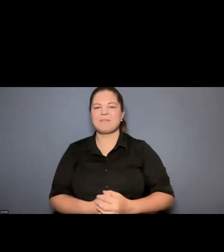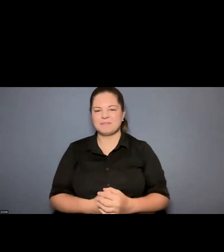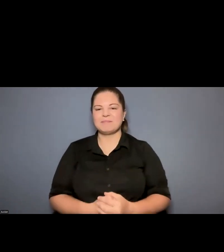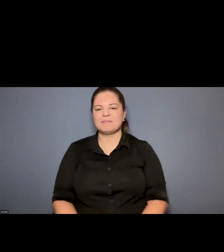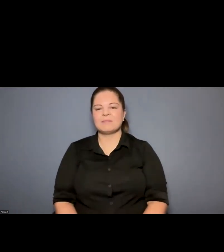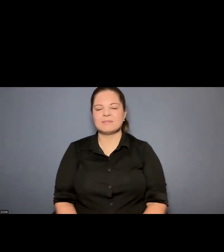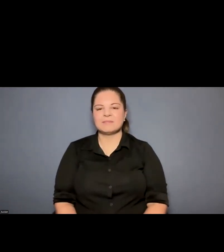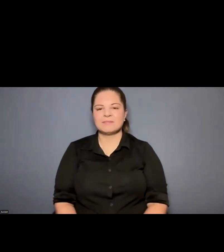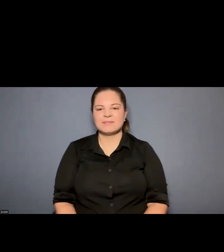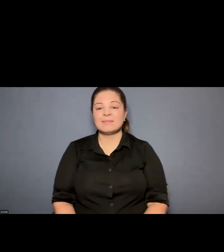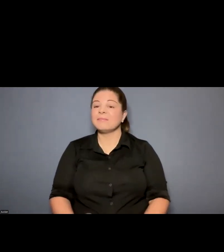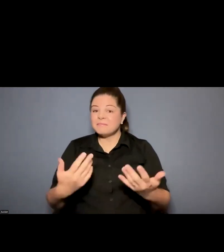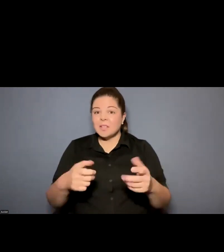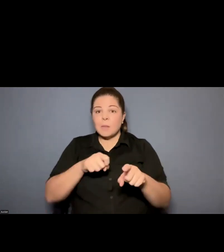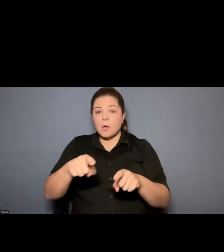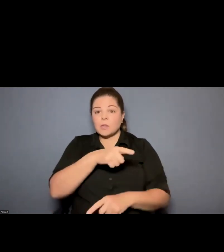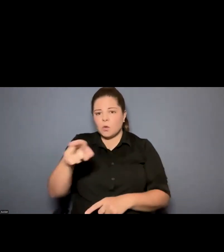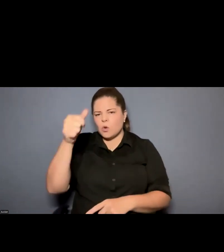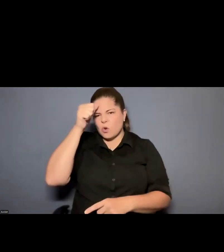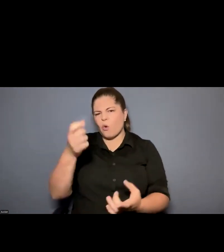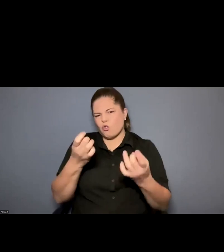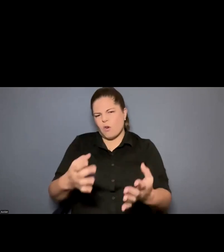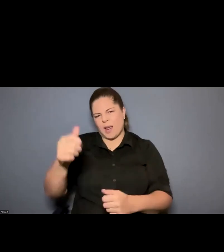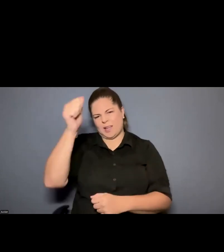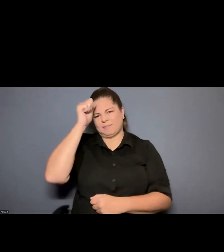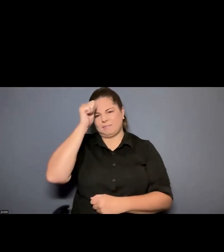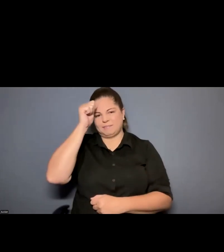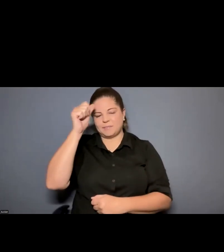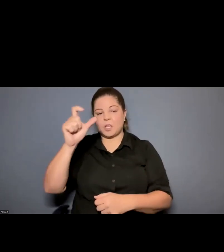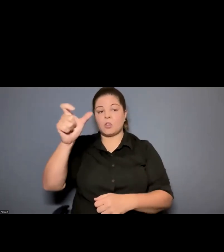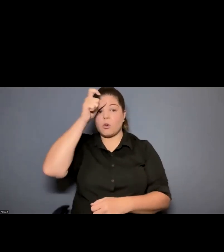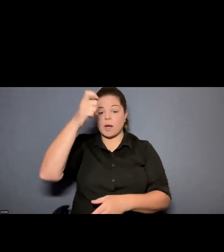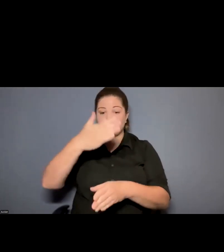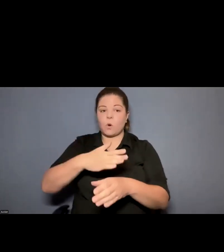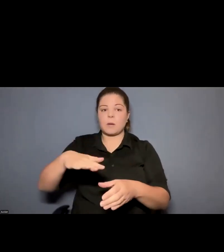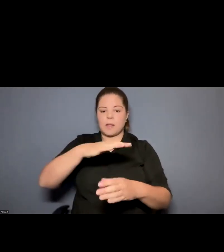as most of you would know Creative Workplaces has been established as a new function within